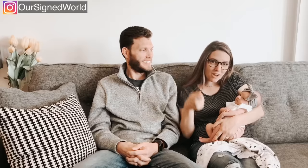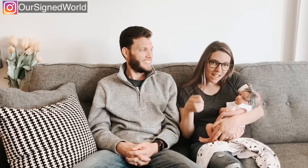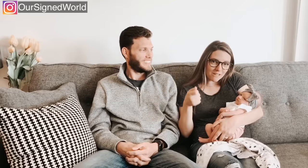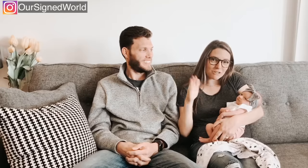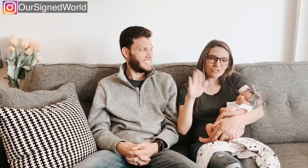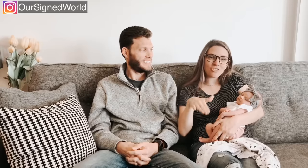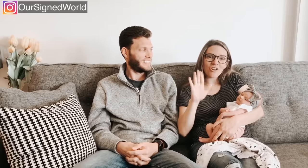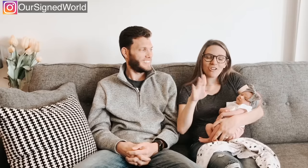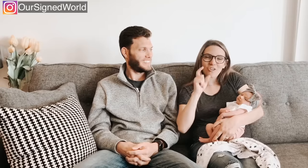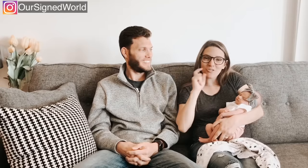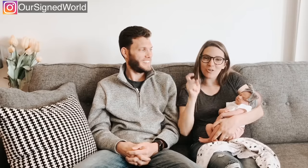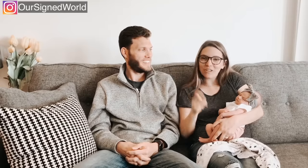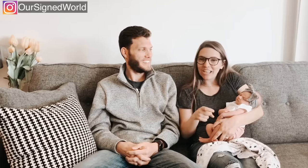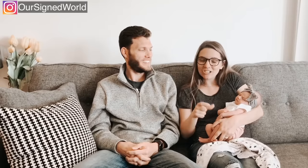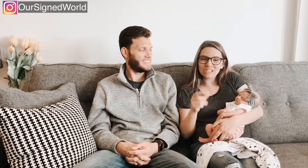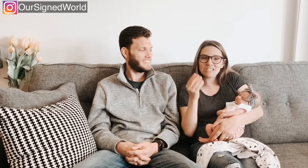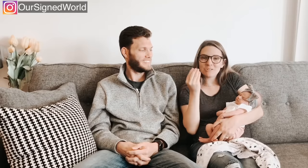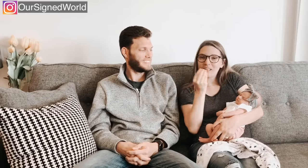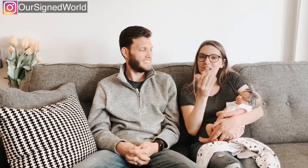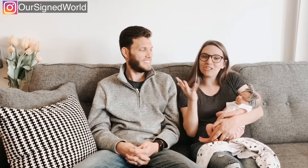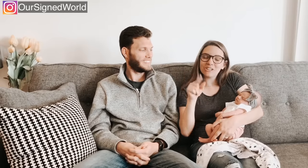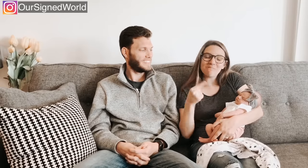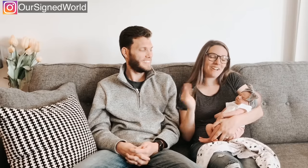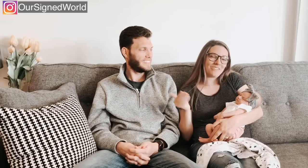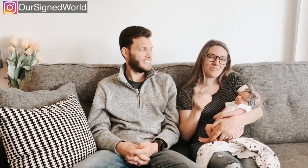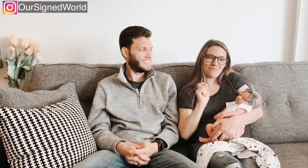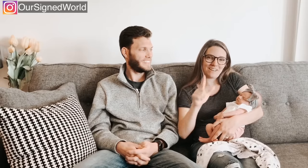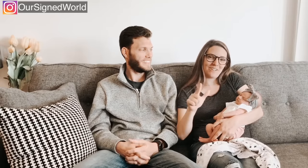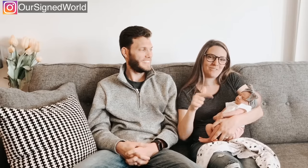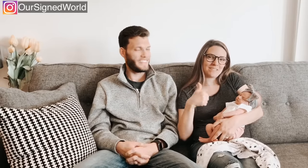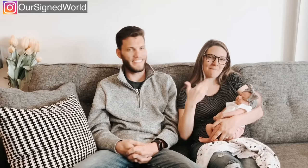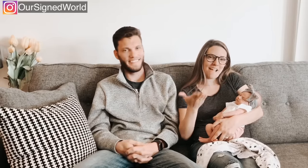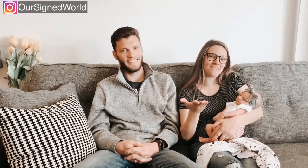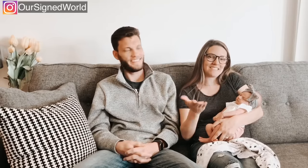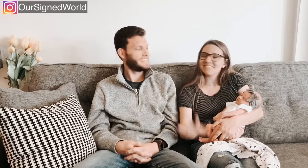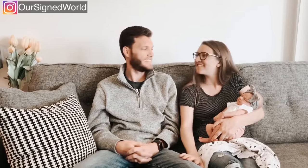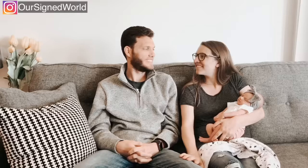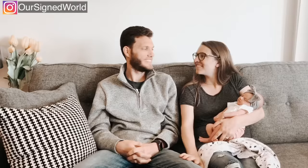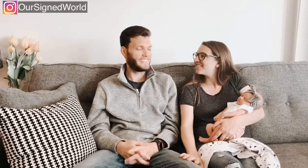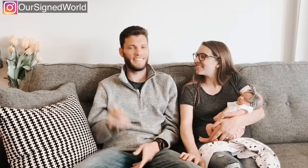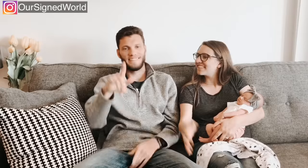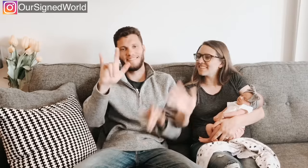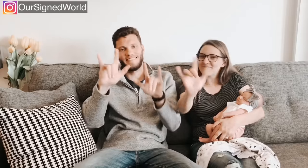Subscribe and turn on your notifications to be alerted when our new videos come out.